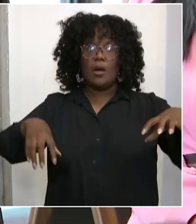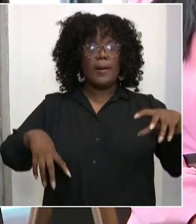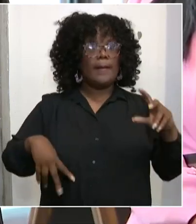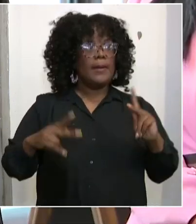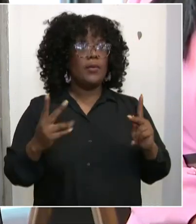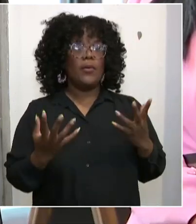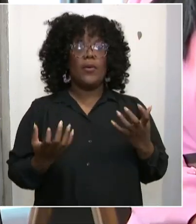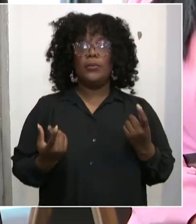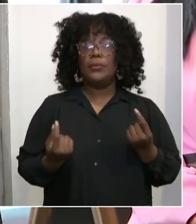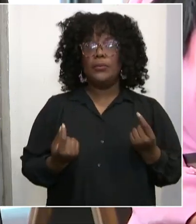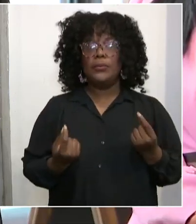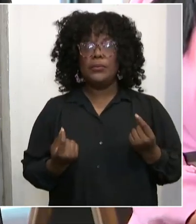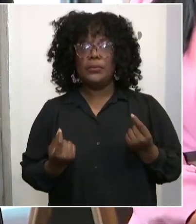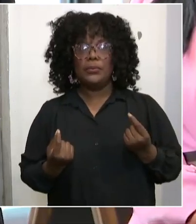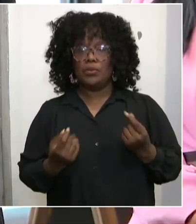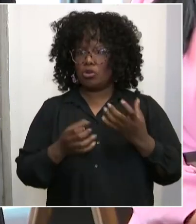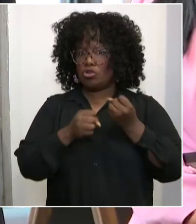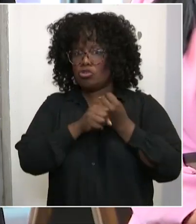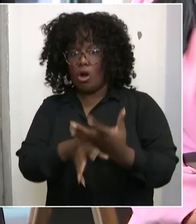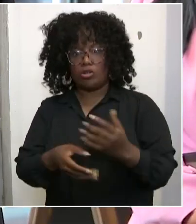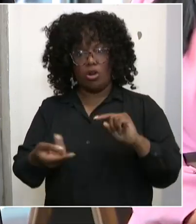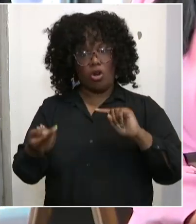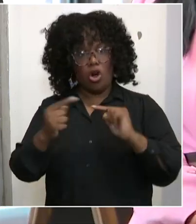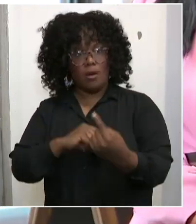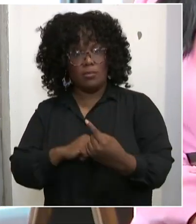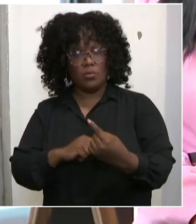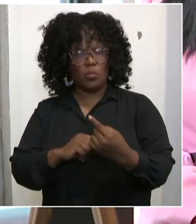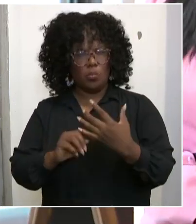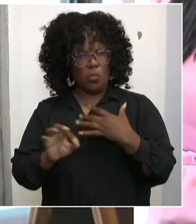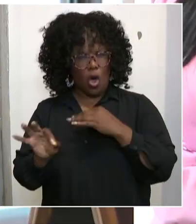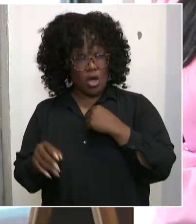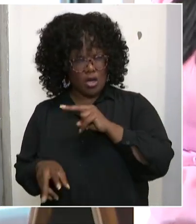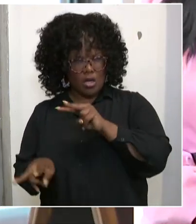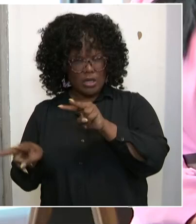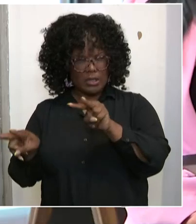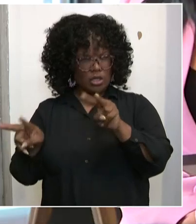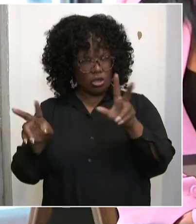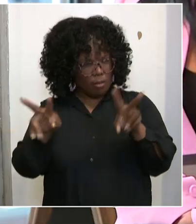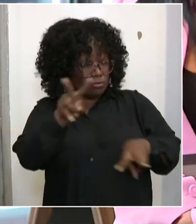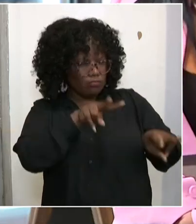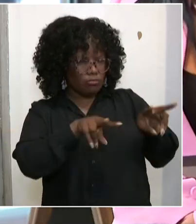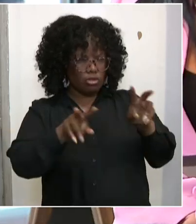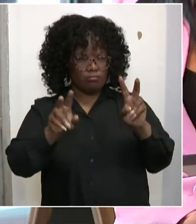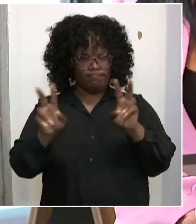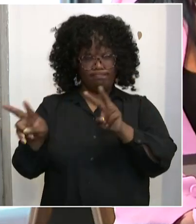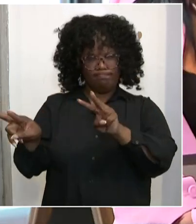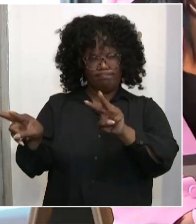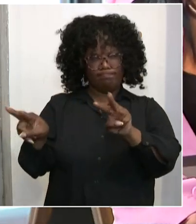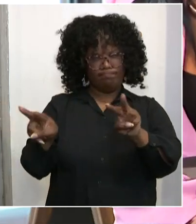uh to our our visitors rather, um, to create a catastrophe uh clearly sometimes we don't